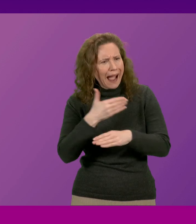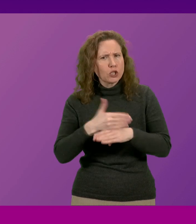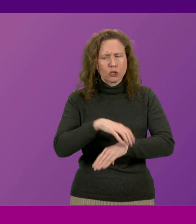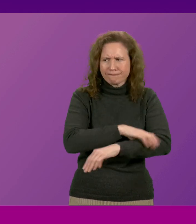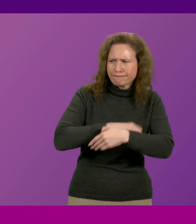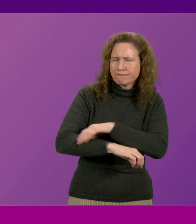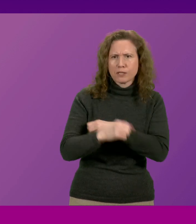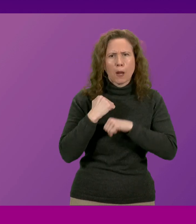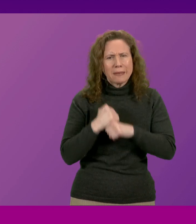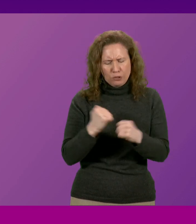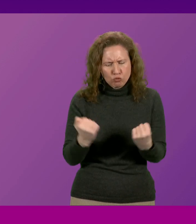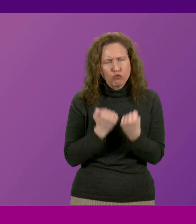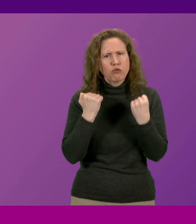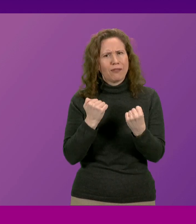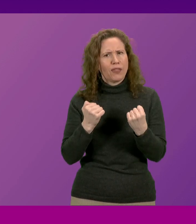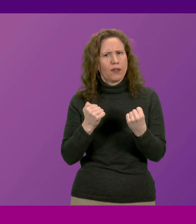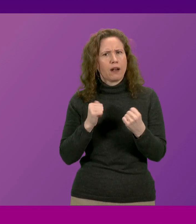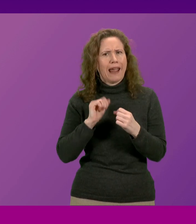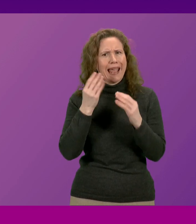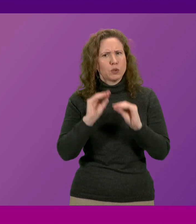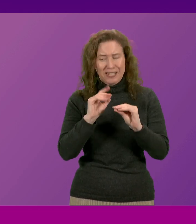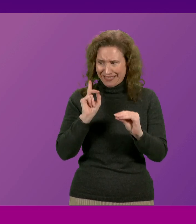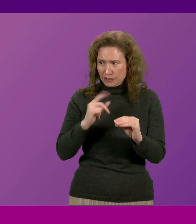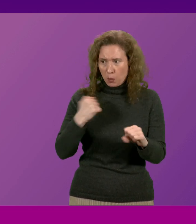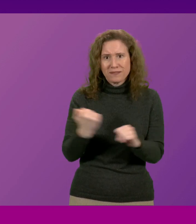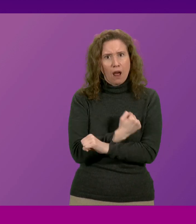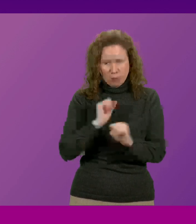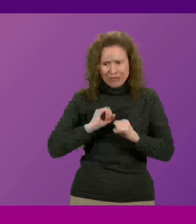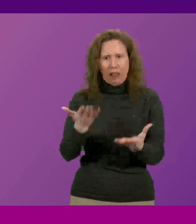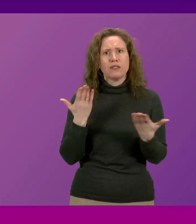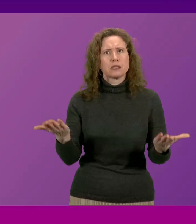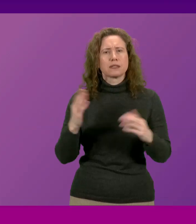to strengthening education. That is precisely what the Scottish Government has delivered.